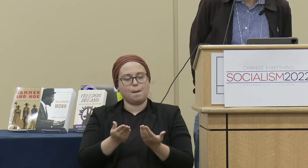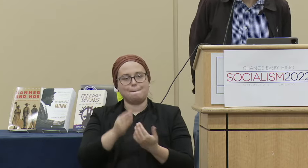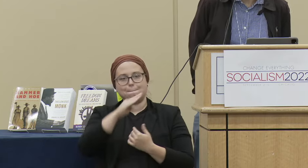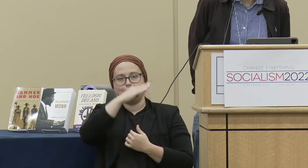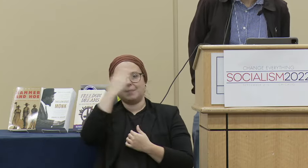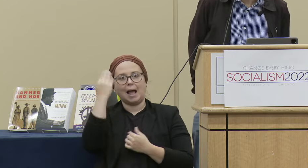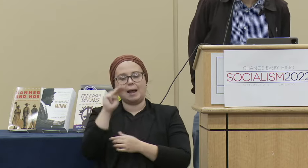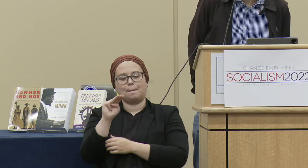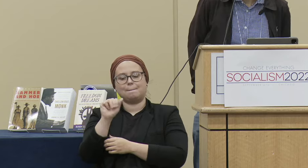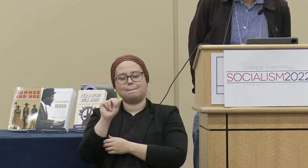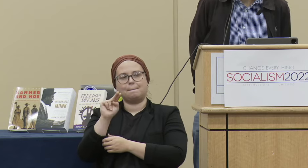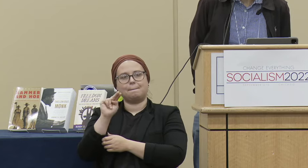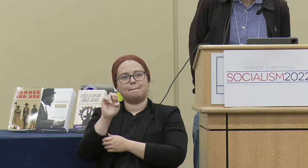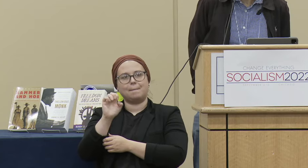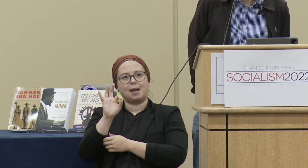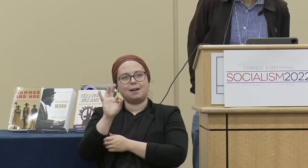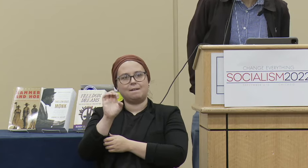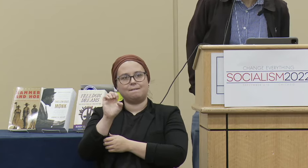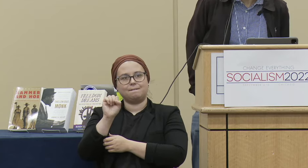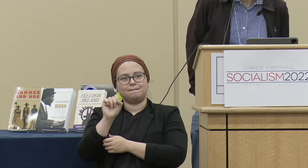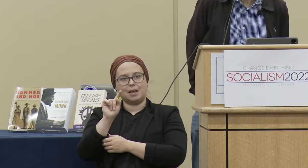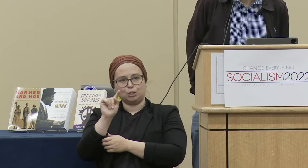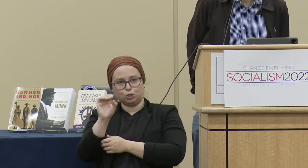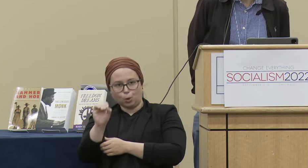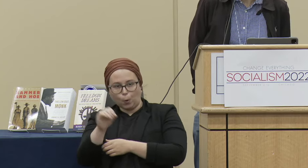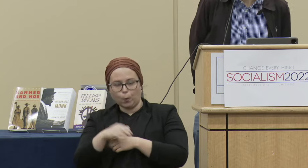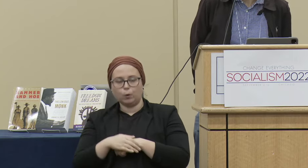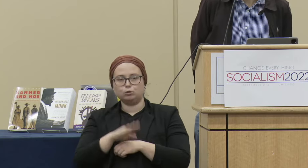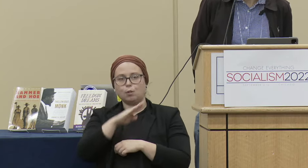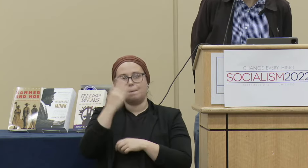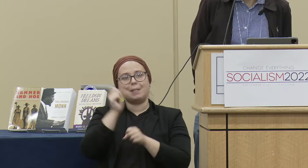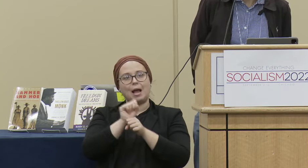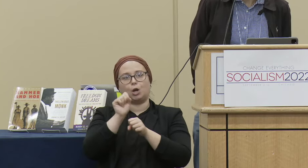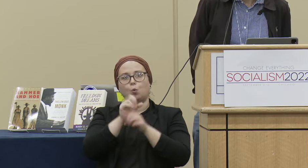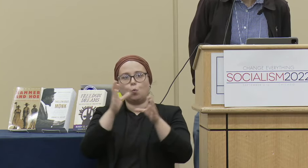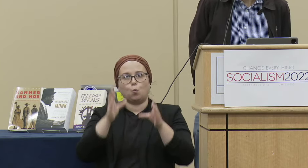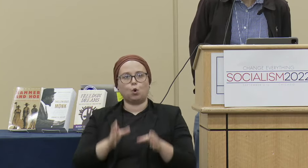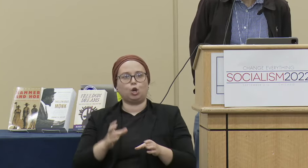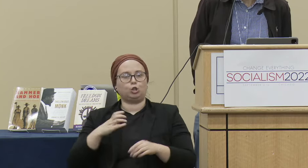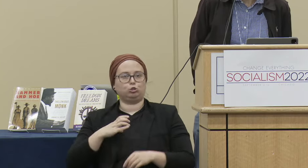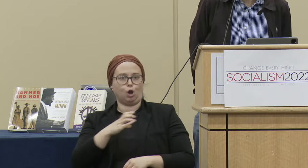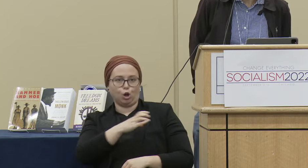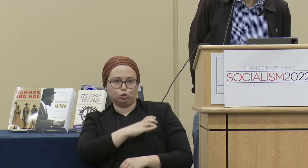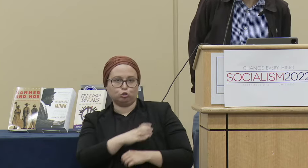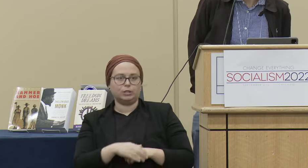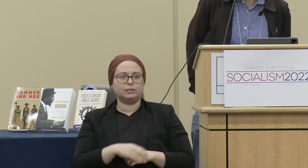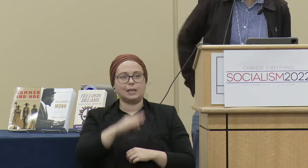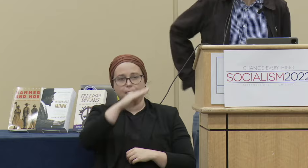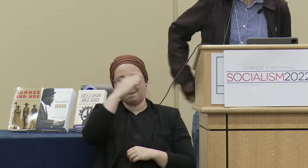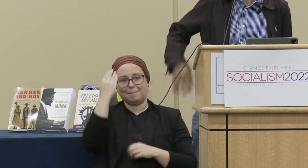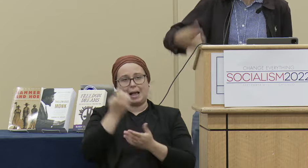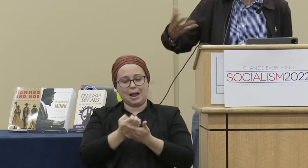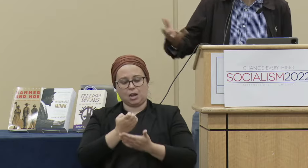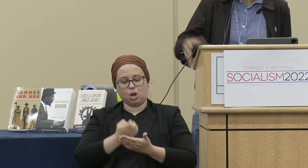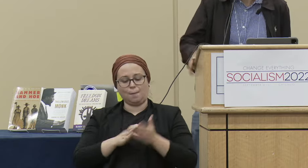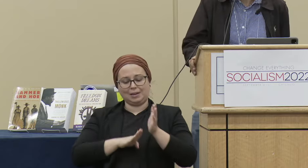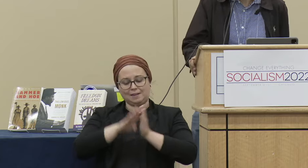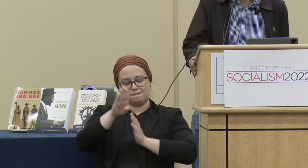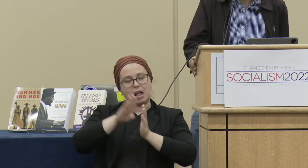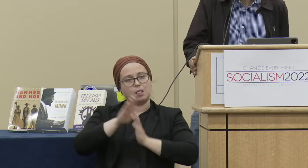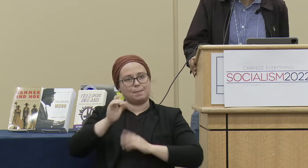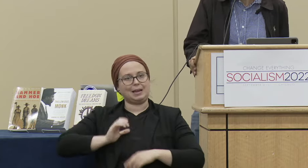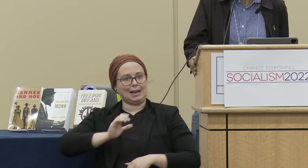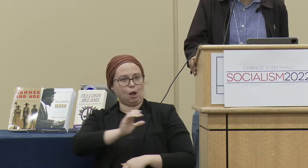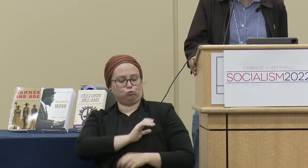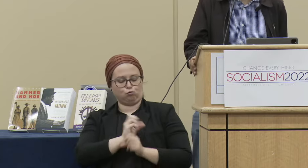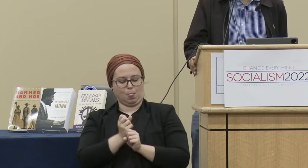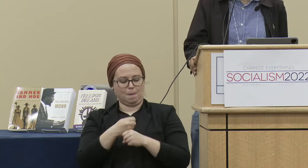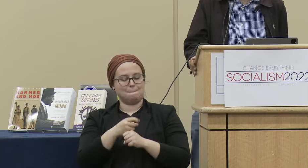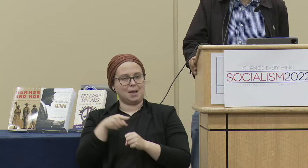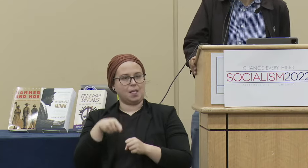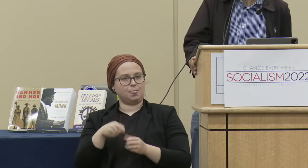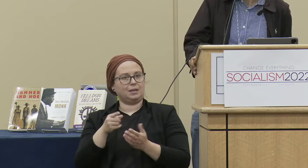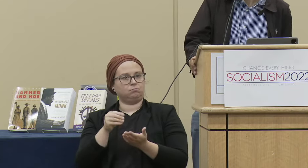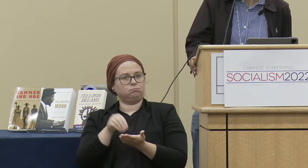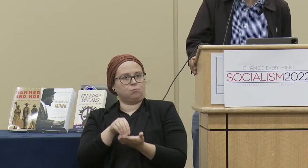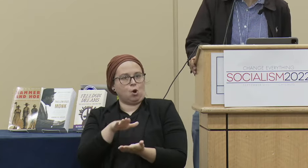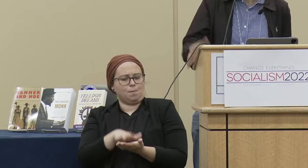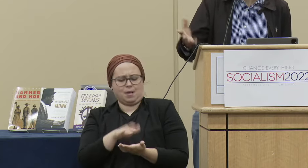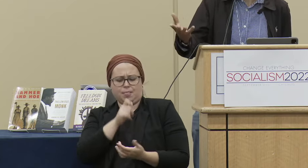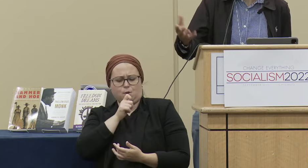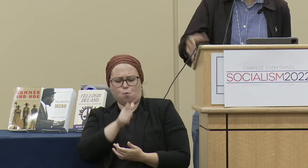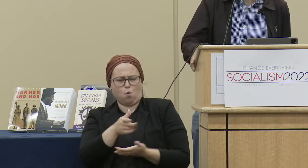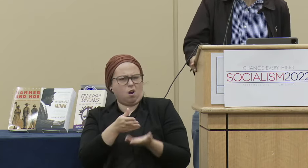written, is to look at the Black Manifesto, which is